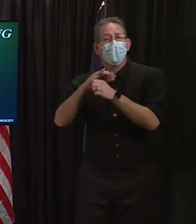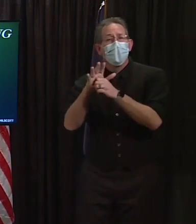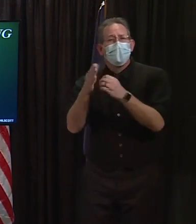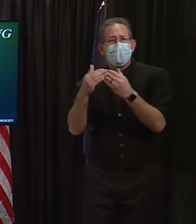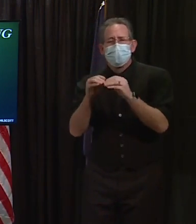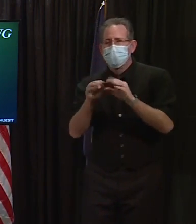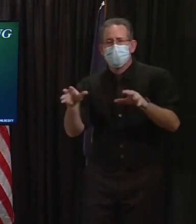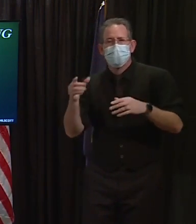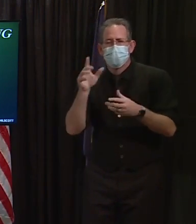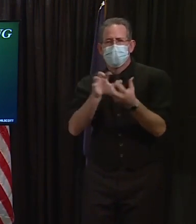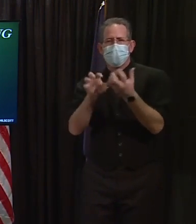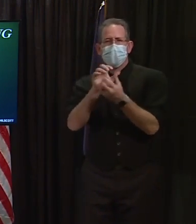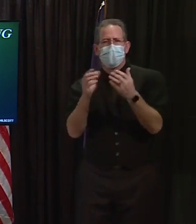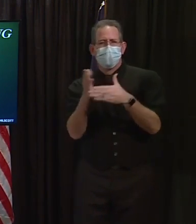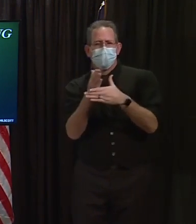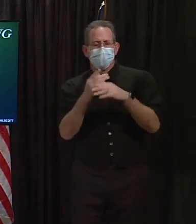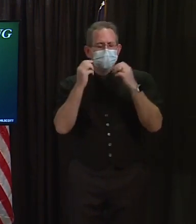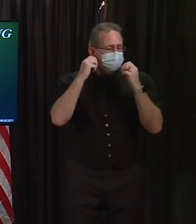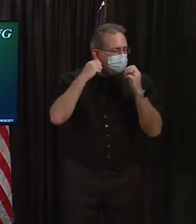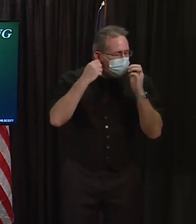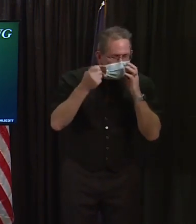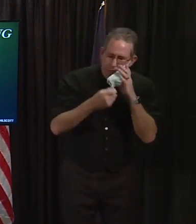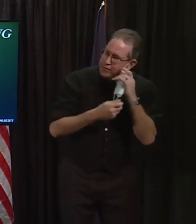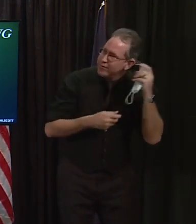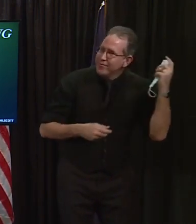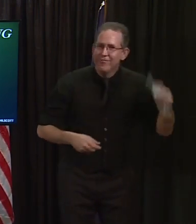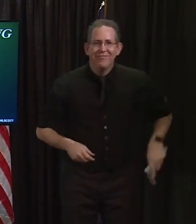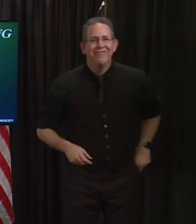We admit Children to the pediatric intensive care unit all the time who